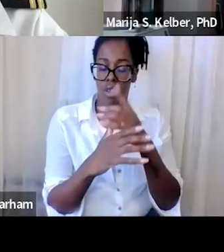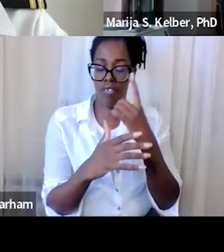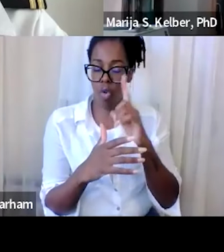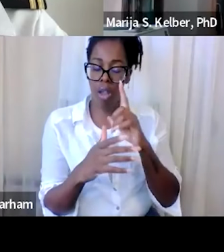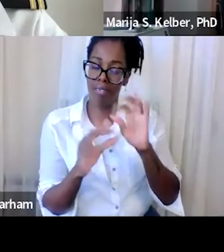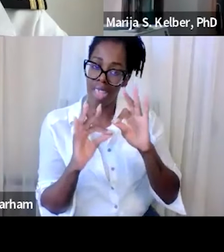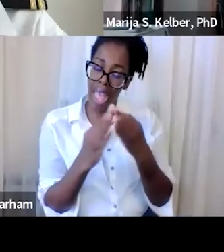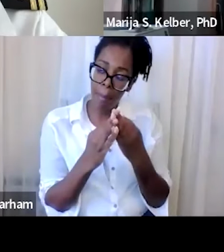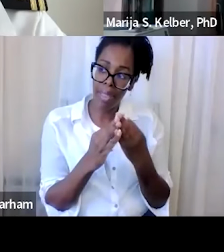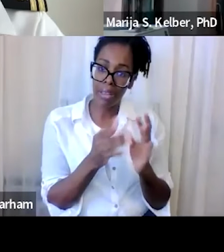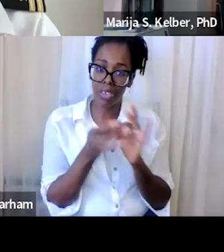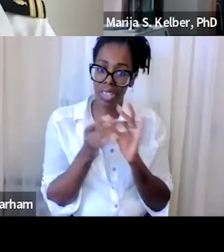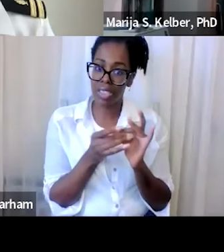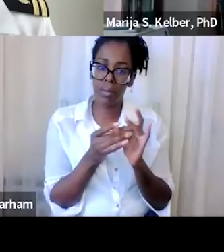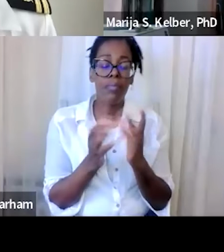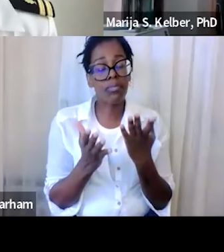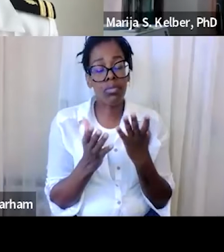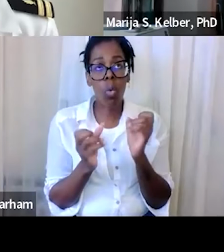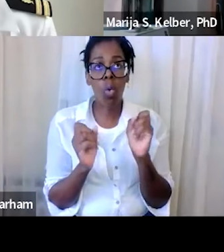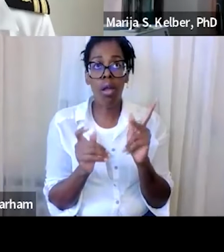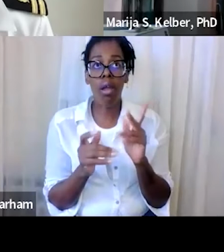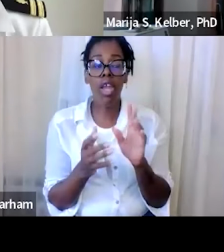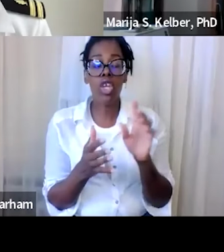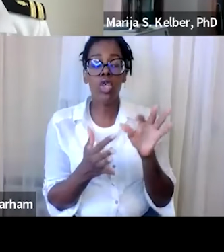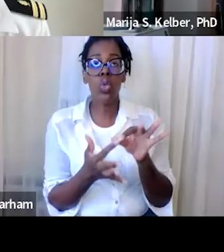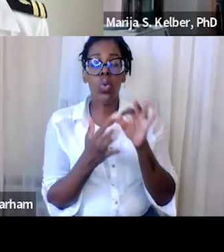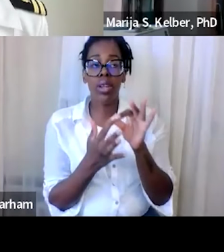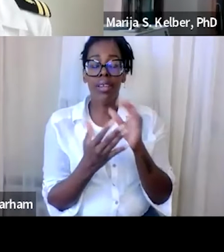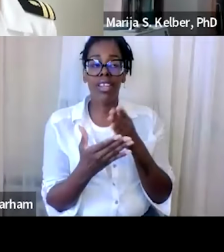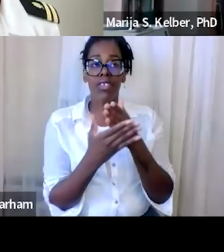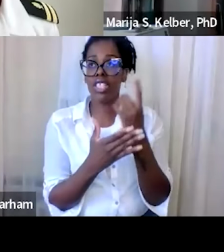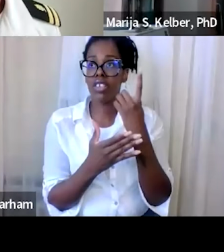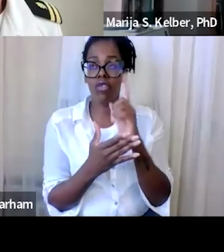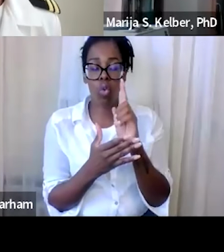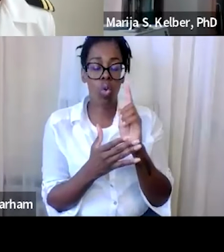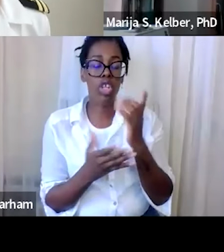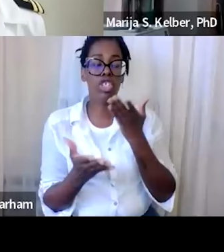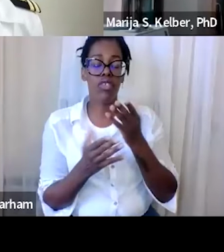what are some unique interventions for families of service members, veterans. It's more of,